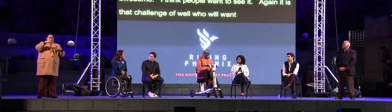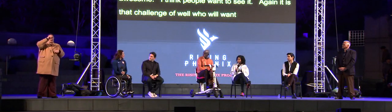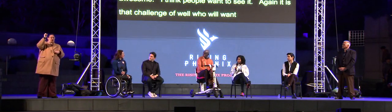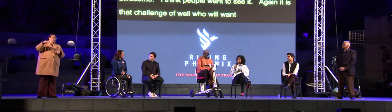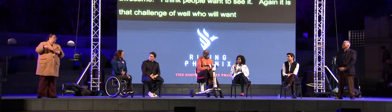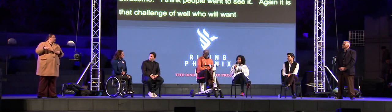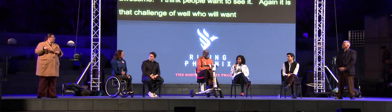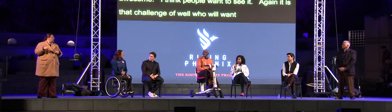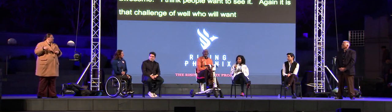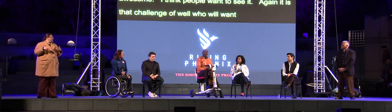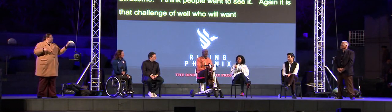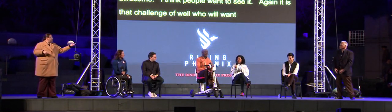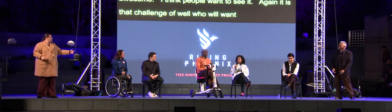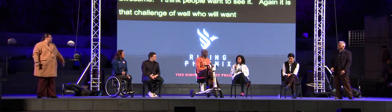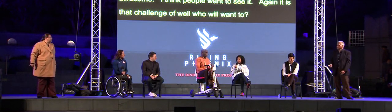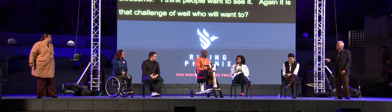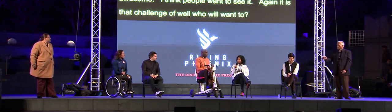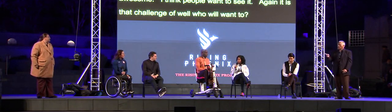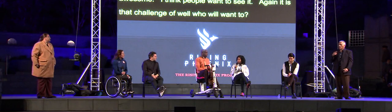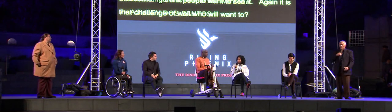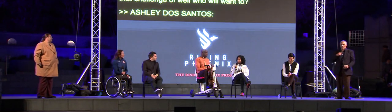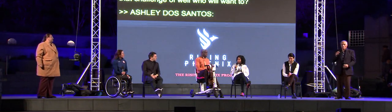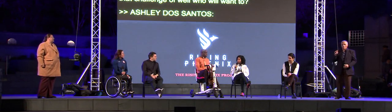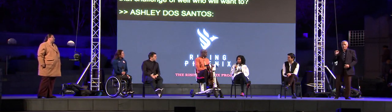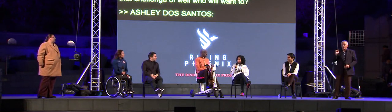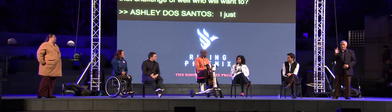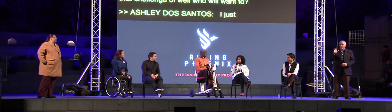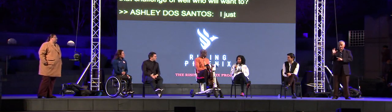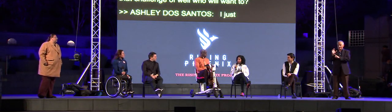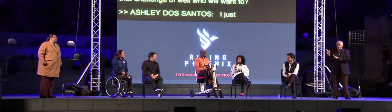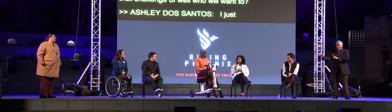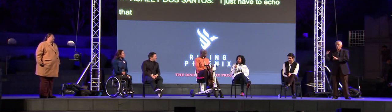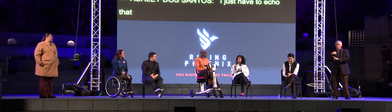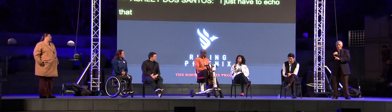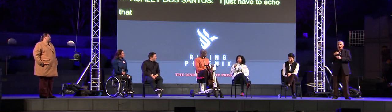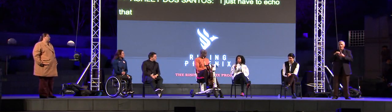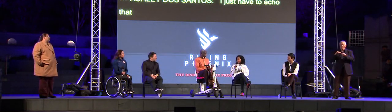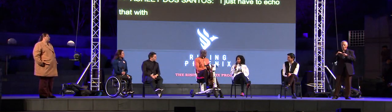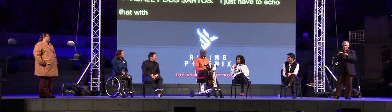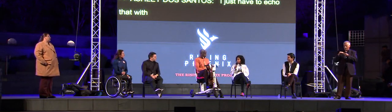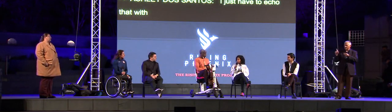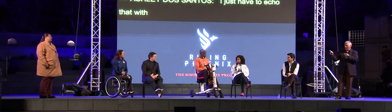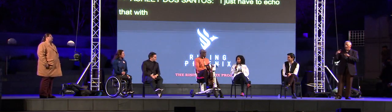And I just have to echo that with NBC. I think that they are headed in the right direction.